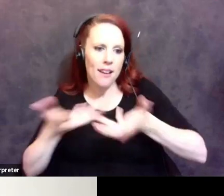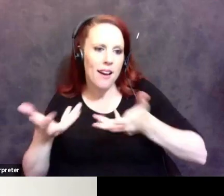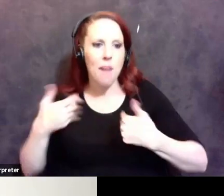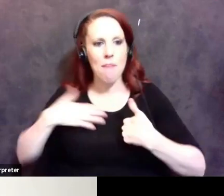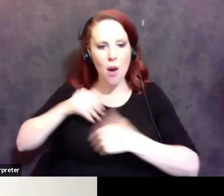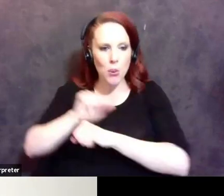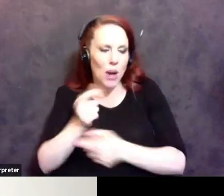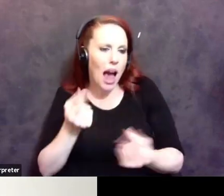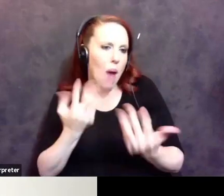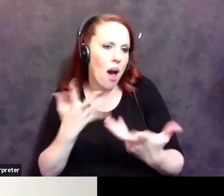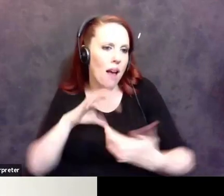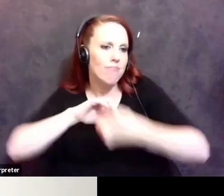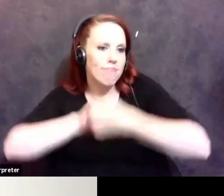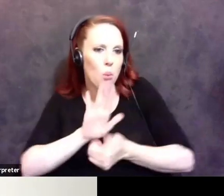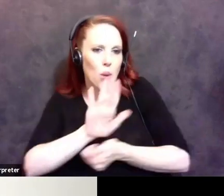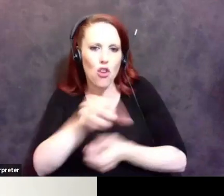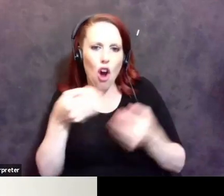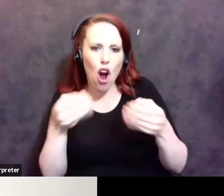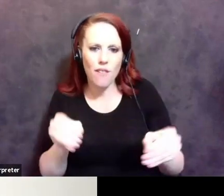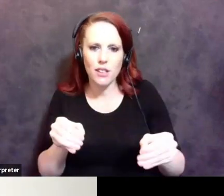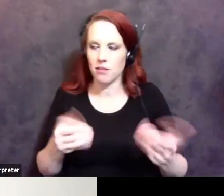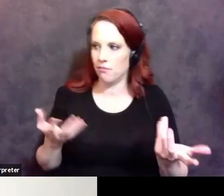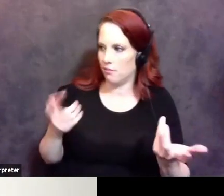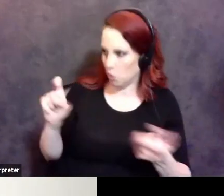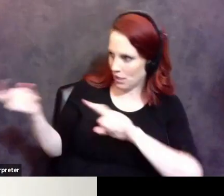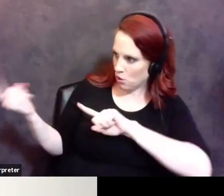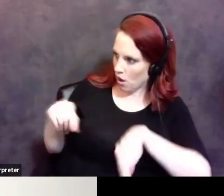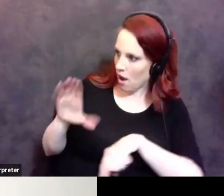And he said, Tiffany, I need you to show up at City Hall because if you are not showing